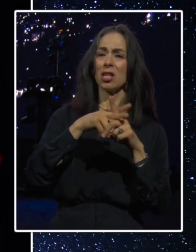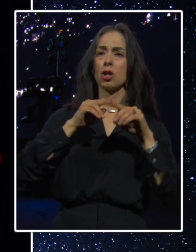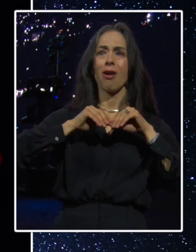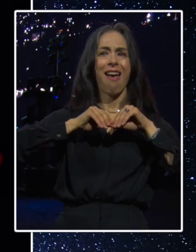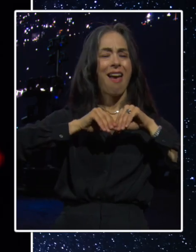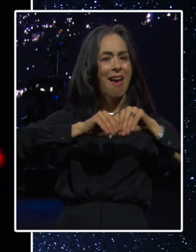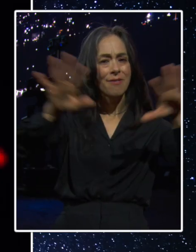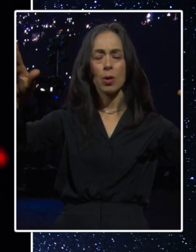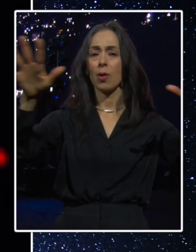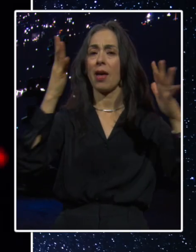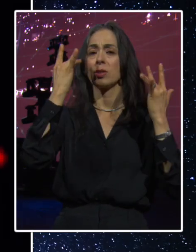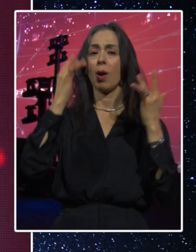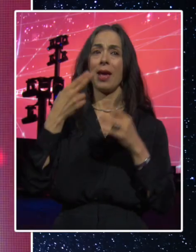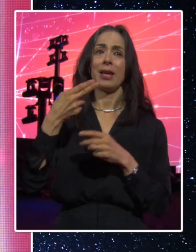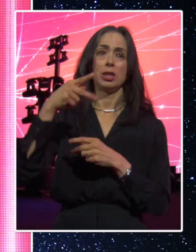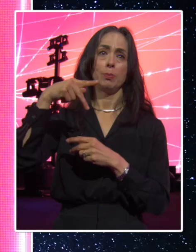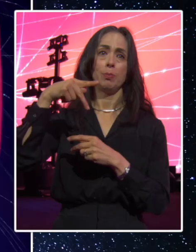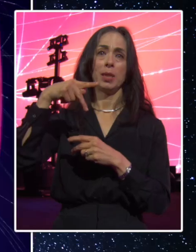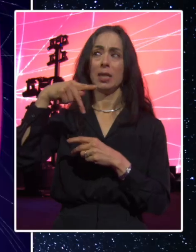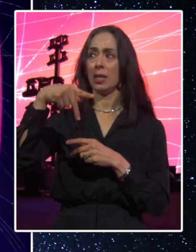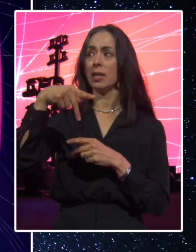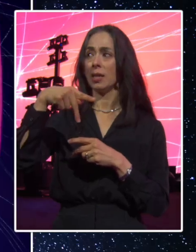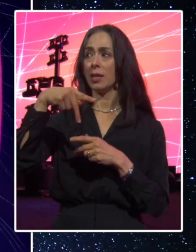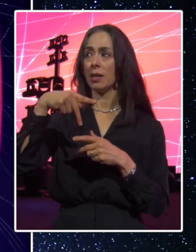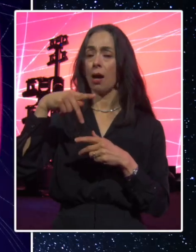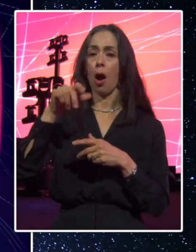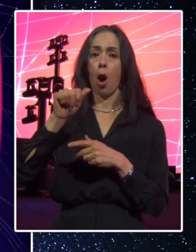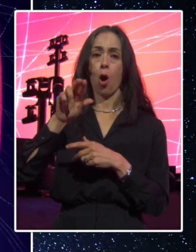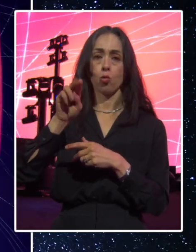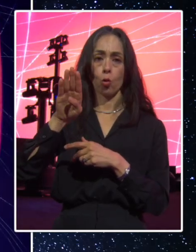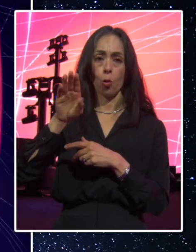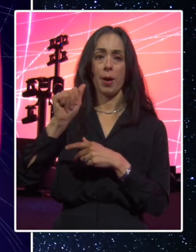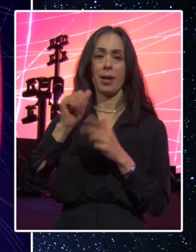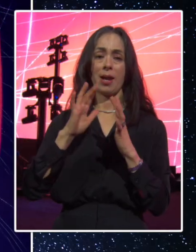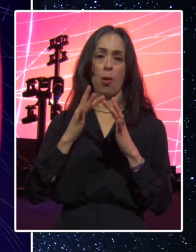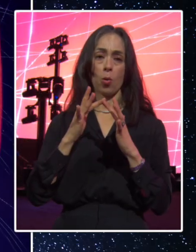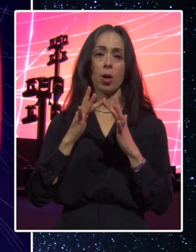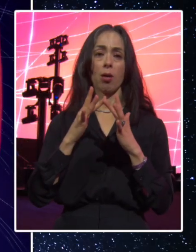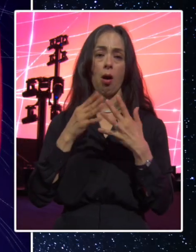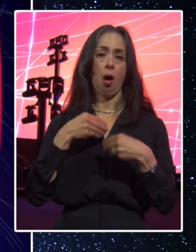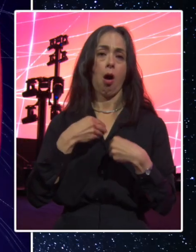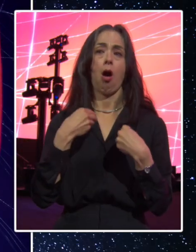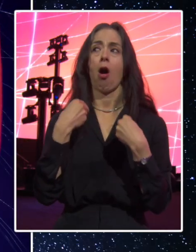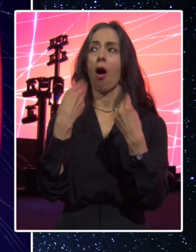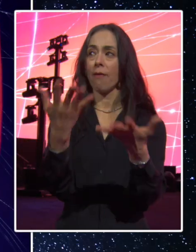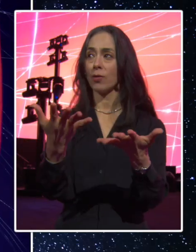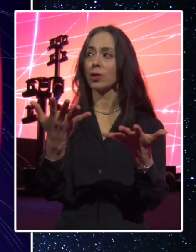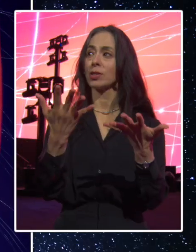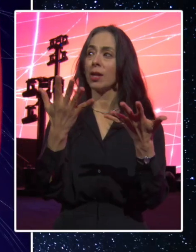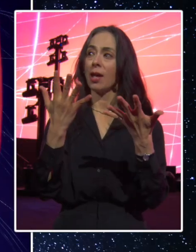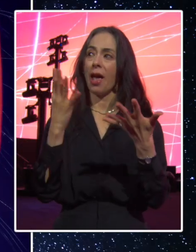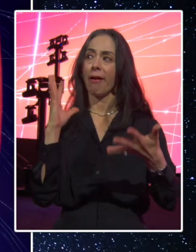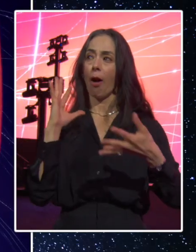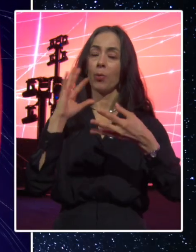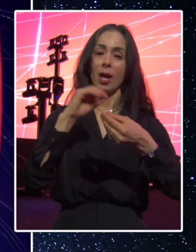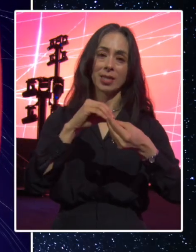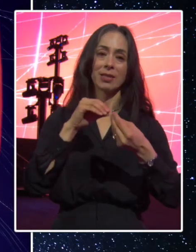This is why HPE Aruba Networking delivers a comprehensive approach to security-first AI-powered networking.